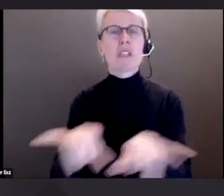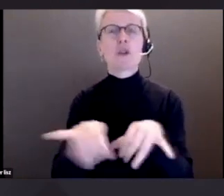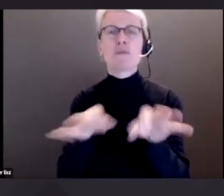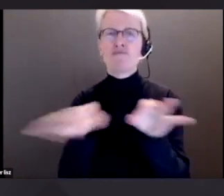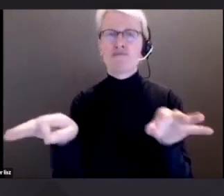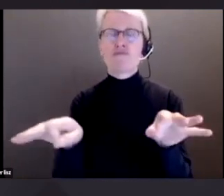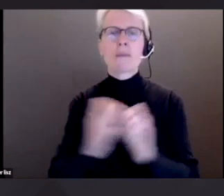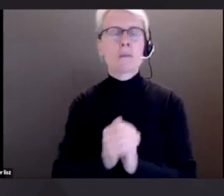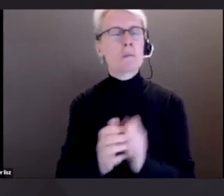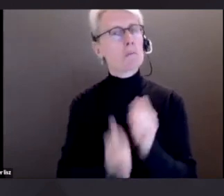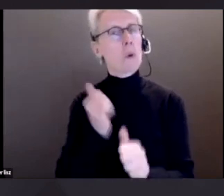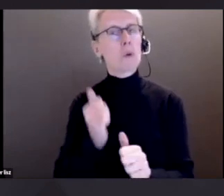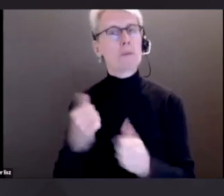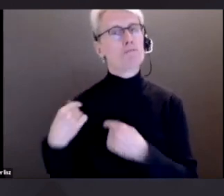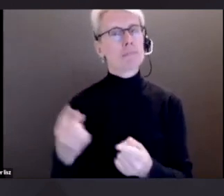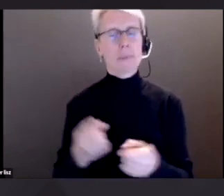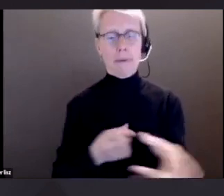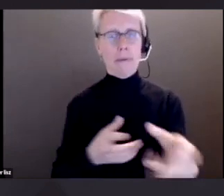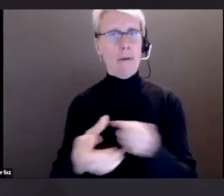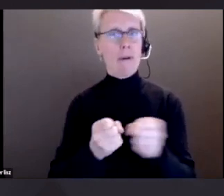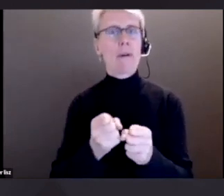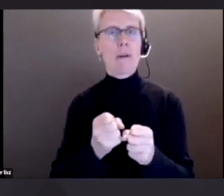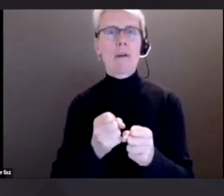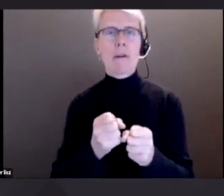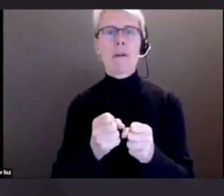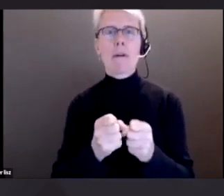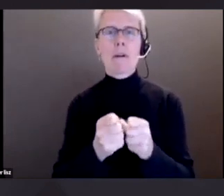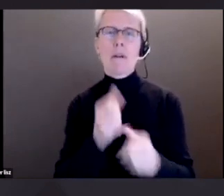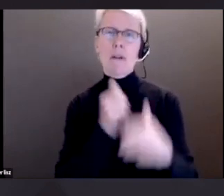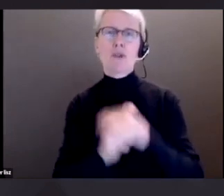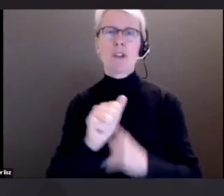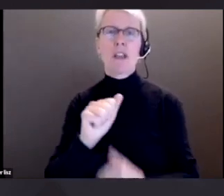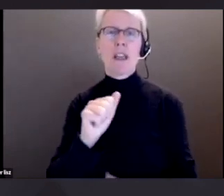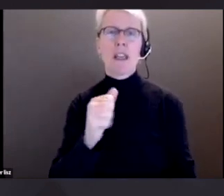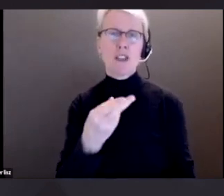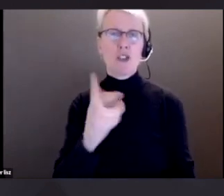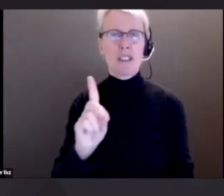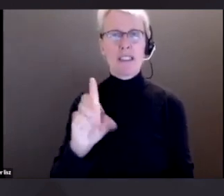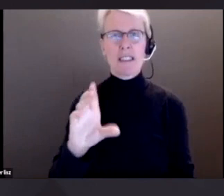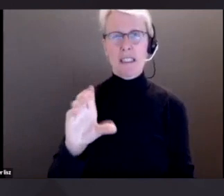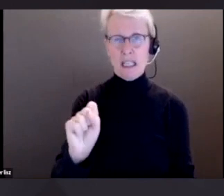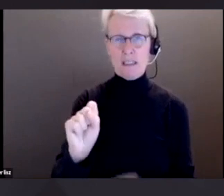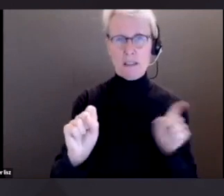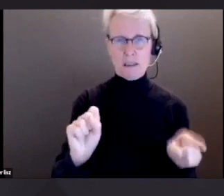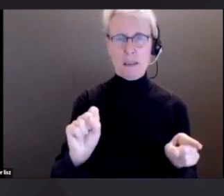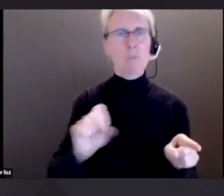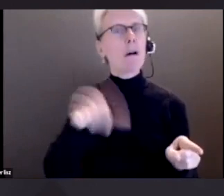or inclusive hires come through HDCS, but because of our reputation, we do get a lot of people coming in and asking directly.